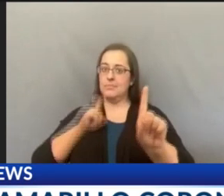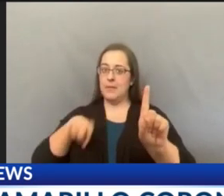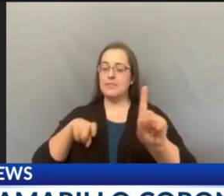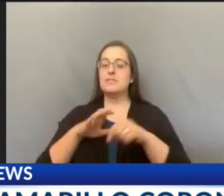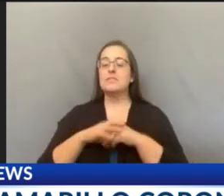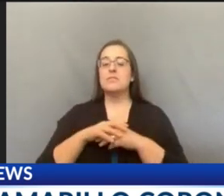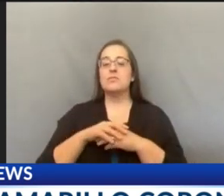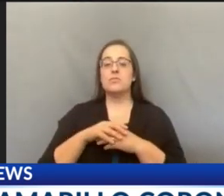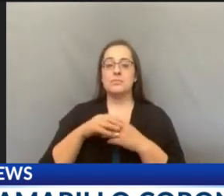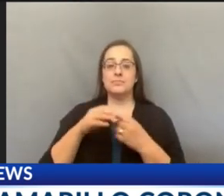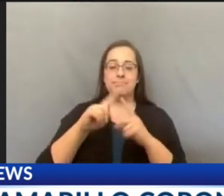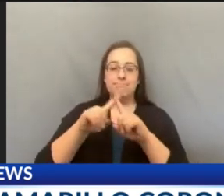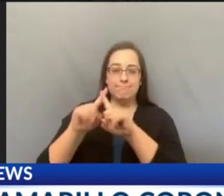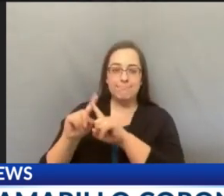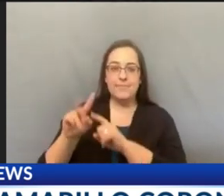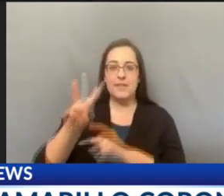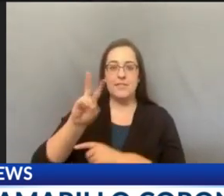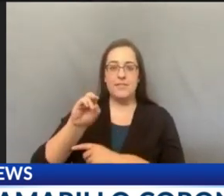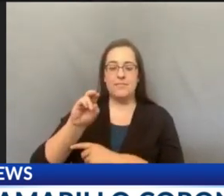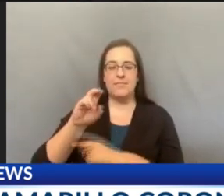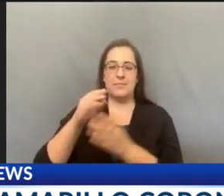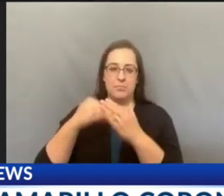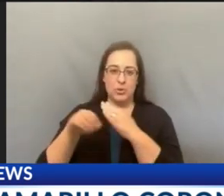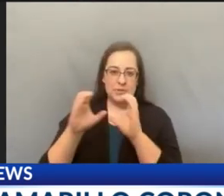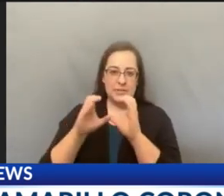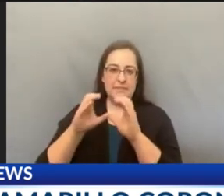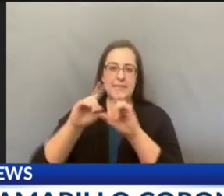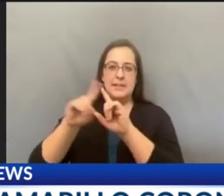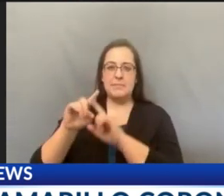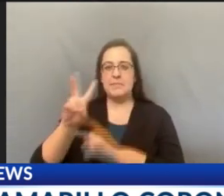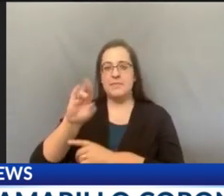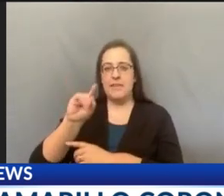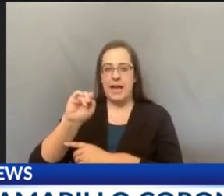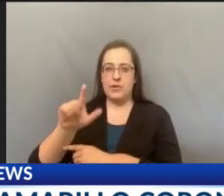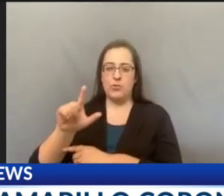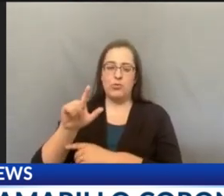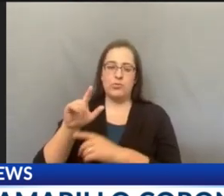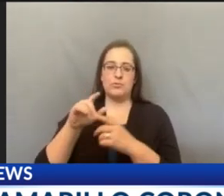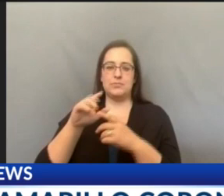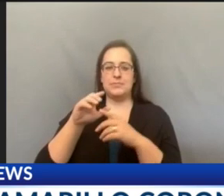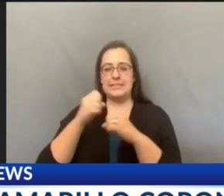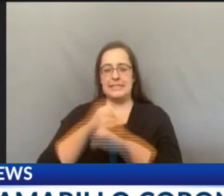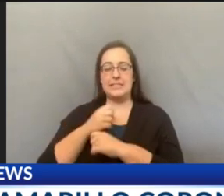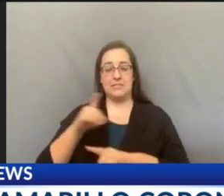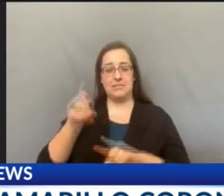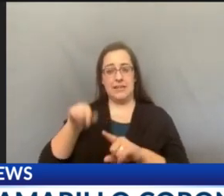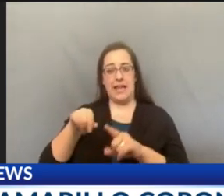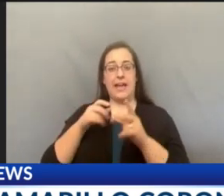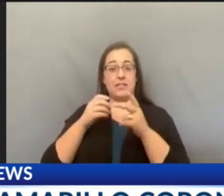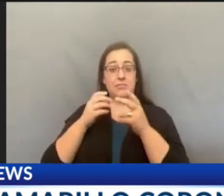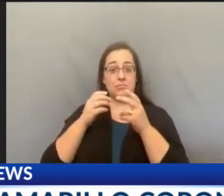UTILITY BILLING DEPARTMENT HAS WALK-INS THAT AMARILLO CITY HALL WITH SOCIAL DISTANCING POLICY